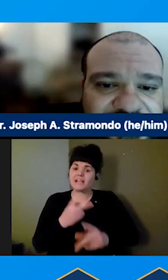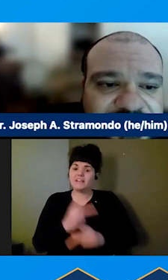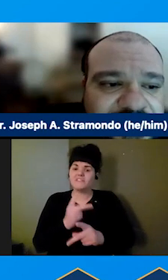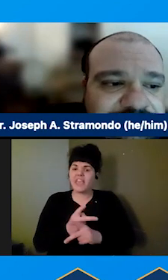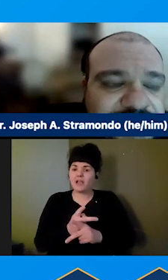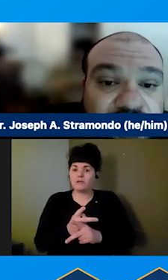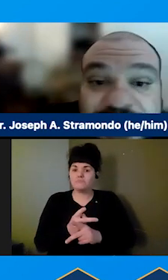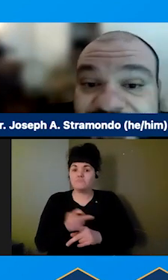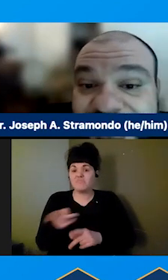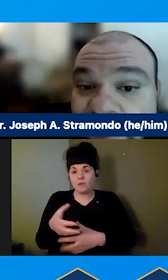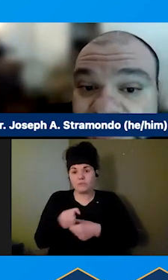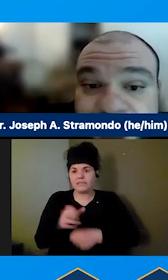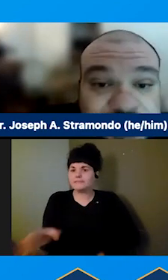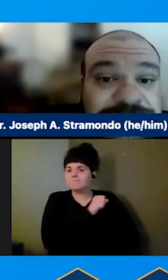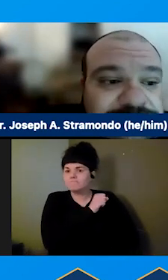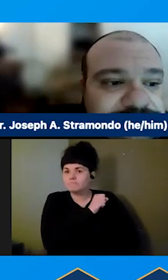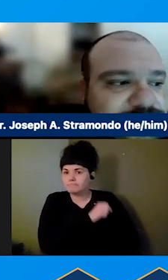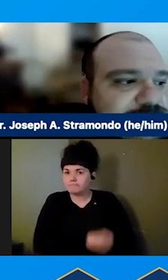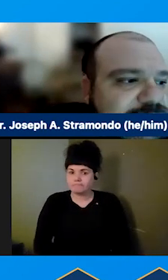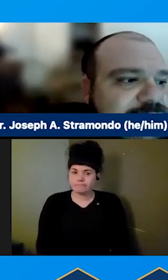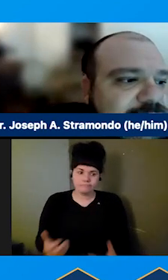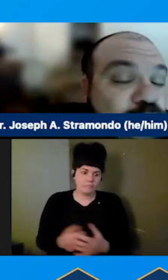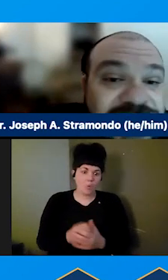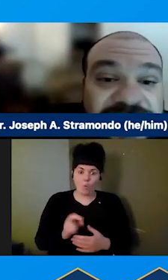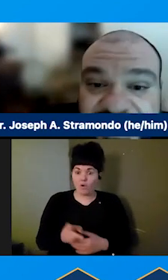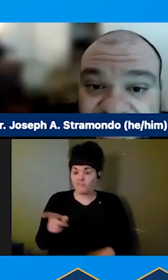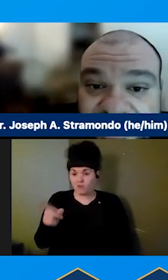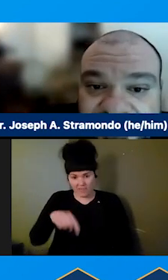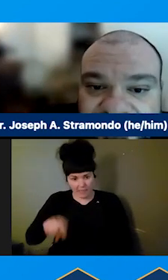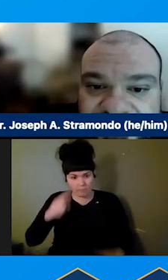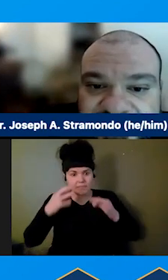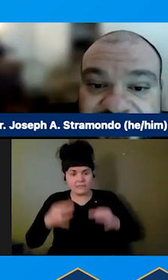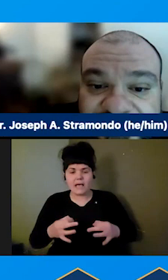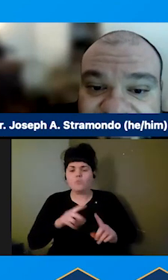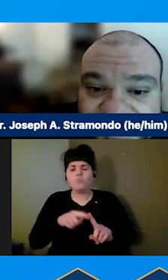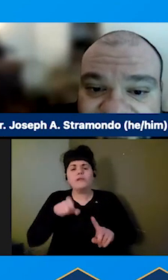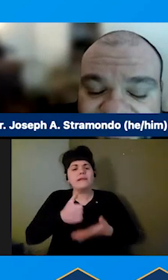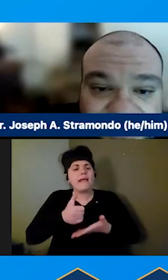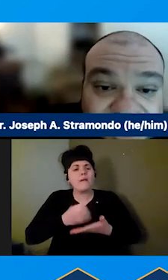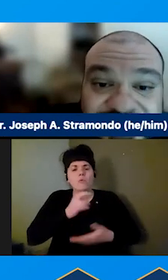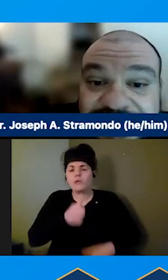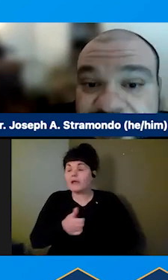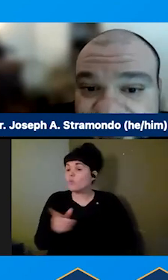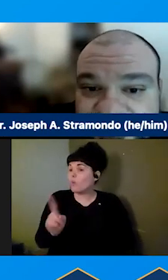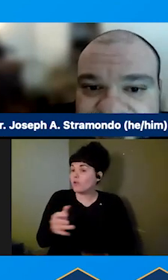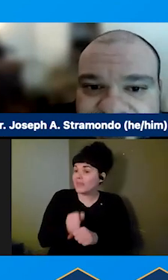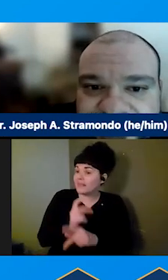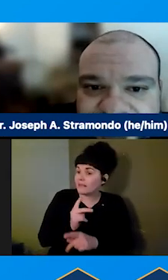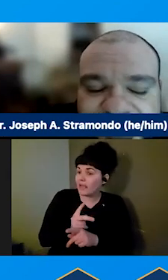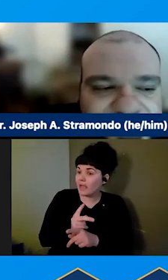receive. Right. What they need help with or don't. Where the care is received. Like where